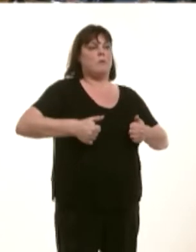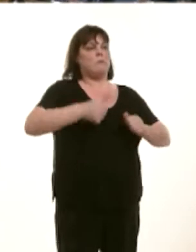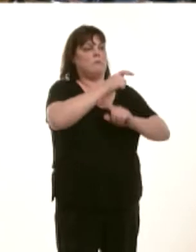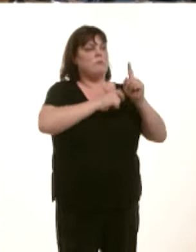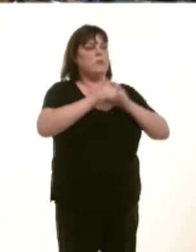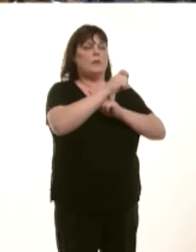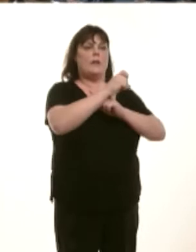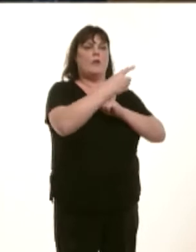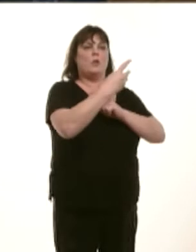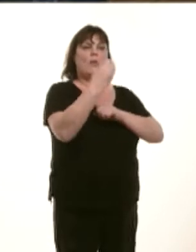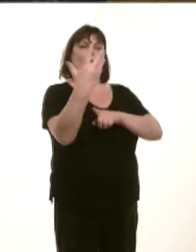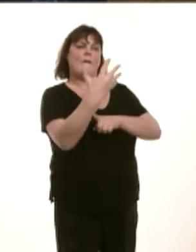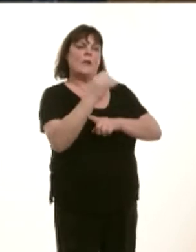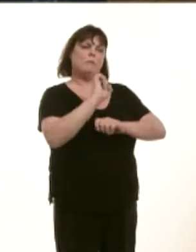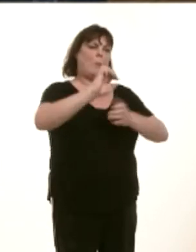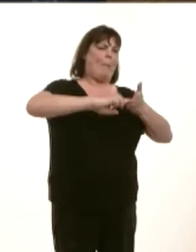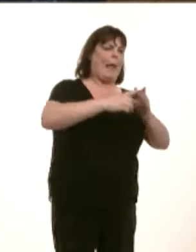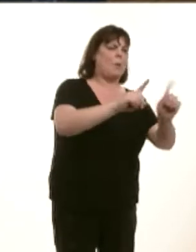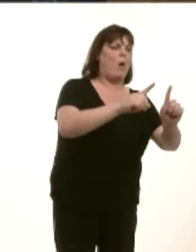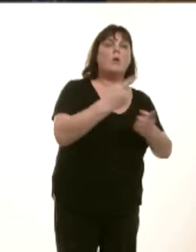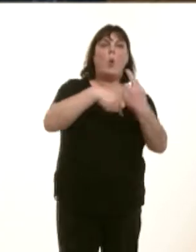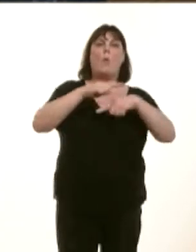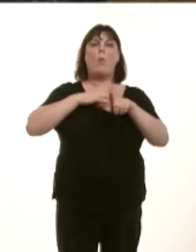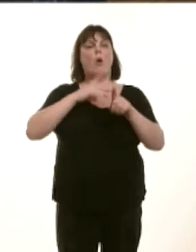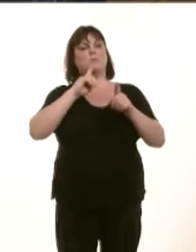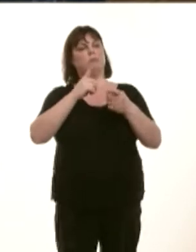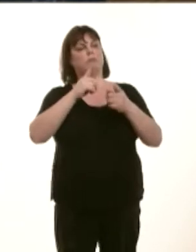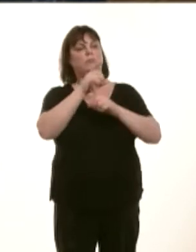that the farming industry in Wales is profitable, sustainable, resilient and professionally